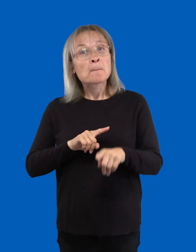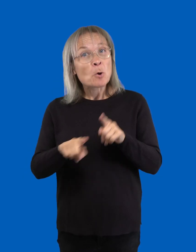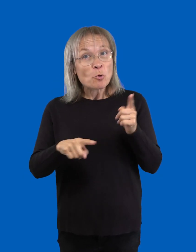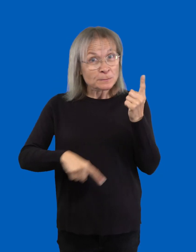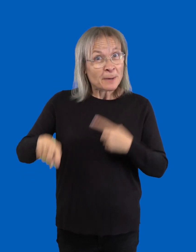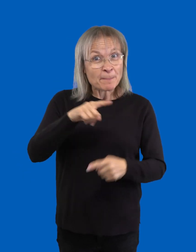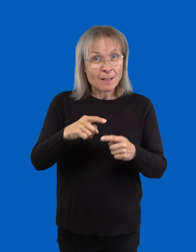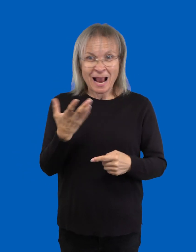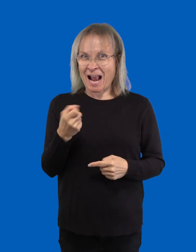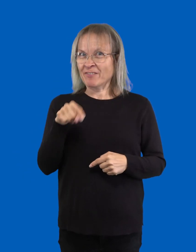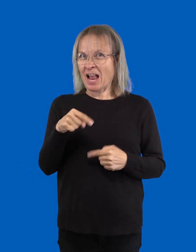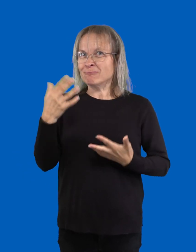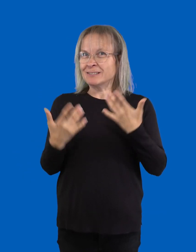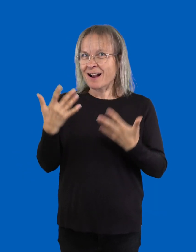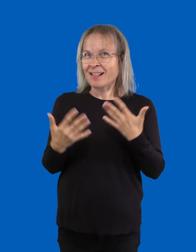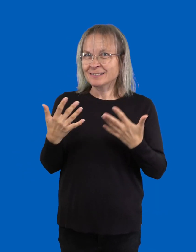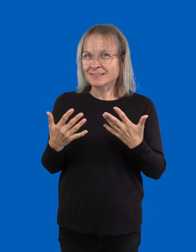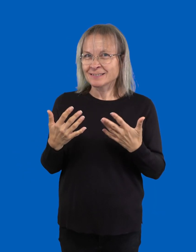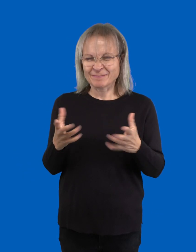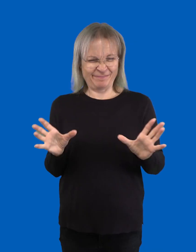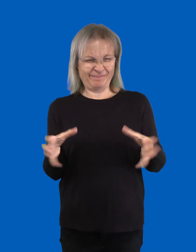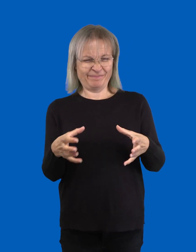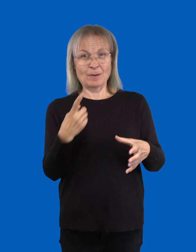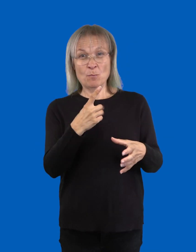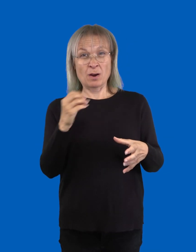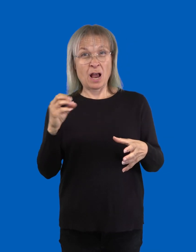Most people, around 87 in 100, have this result.